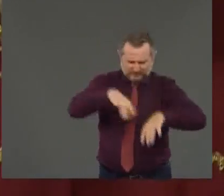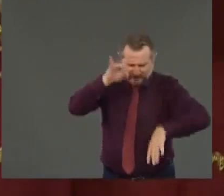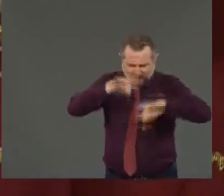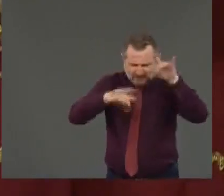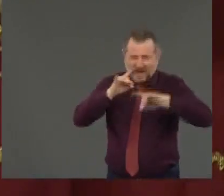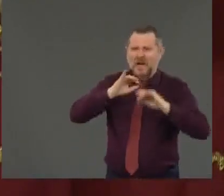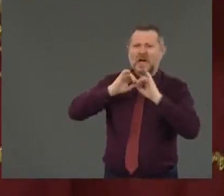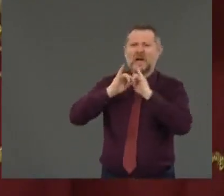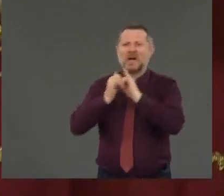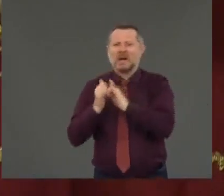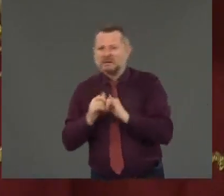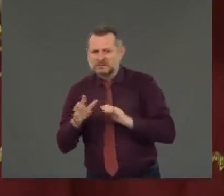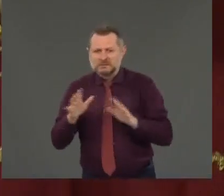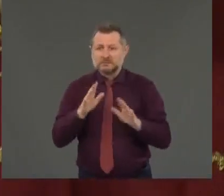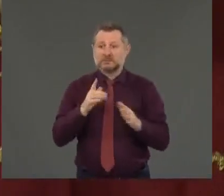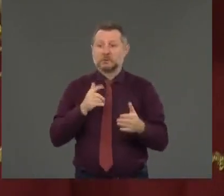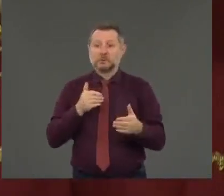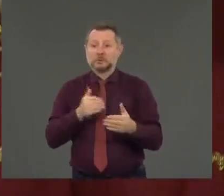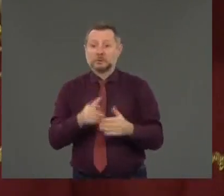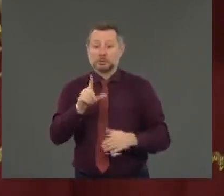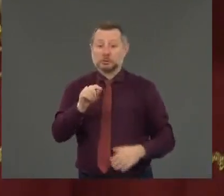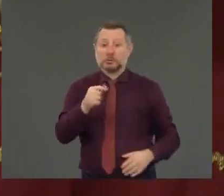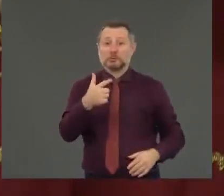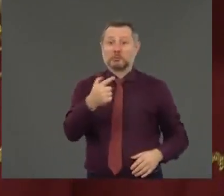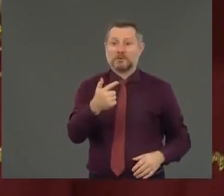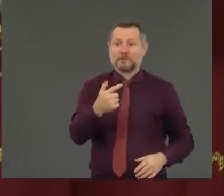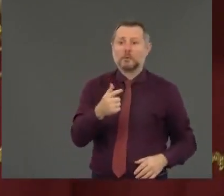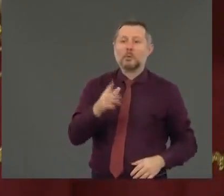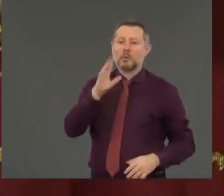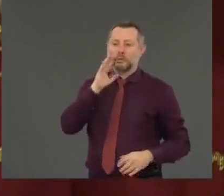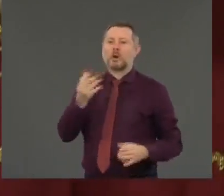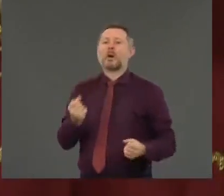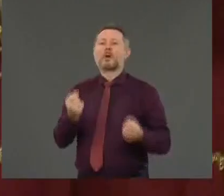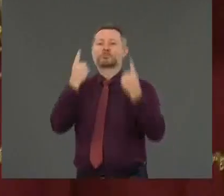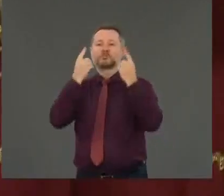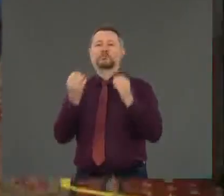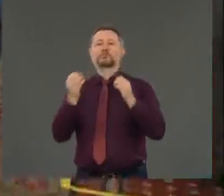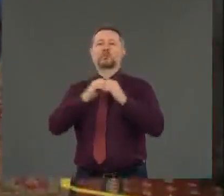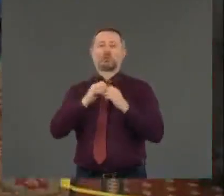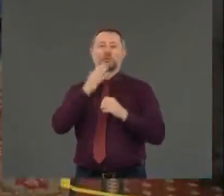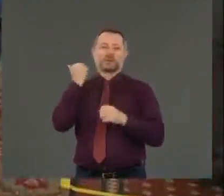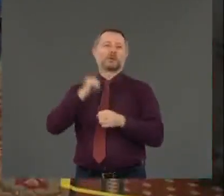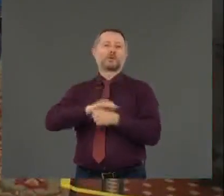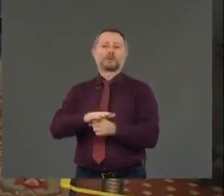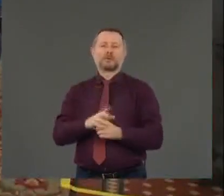MORE AS TIME GOES ON. THERE ARE MANY STUDIES GOING ON NATIONALLY AND INTERNATIONALLY TRYING TO GET A BETTER